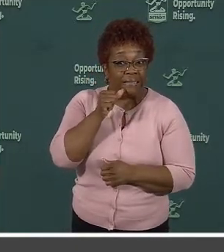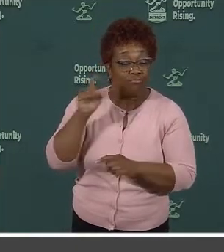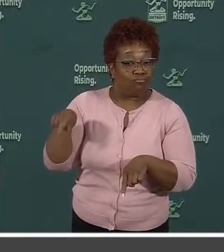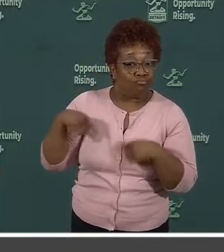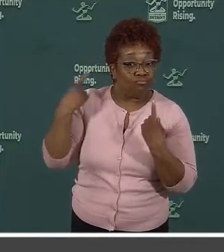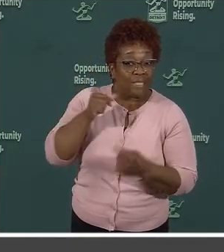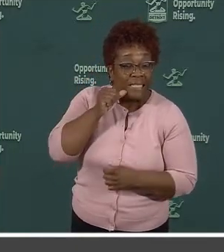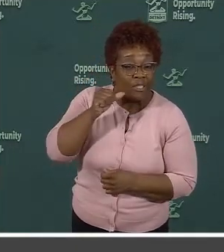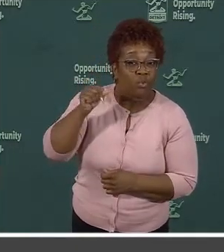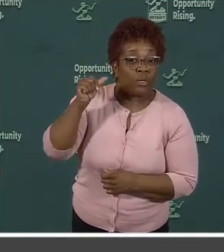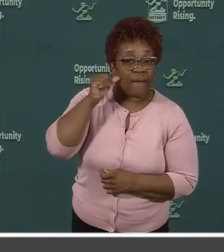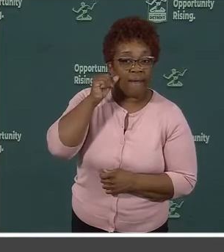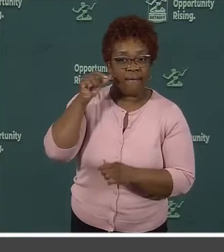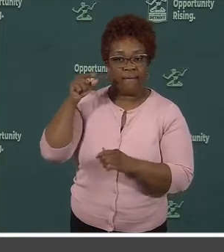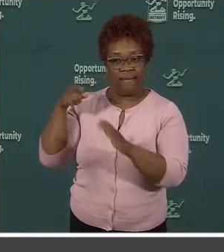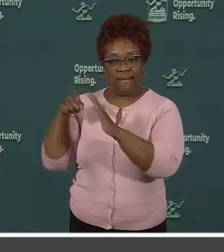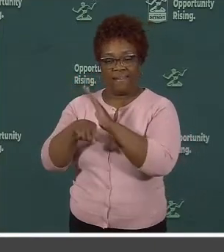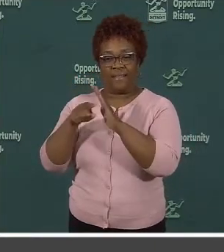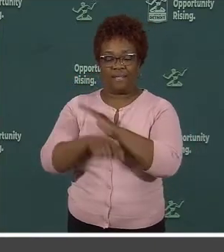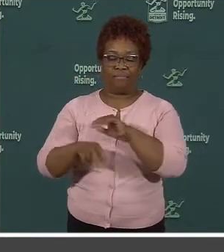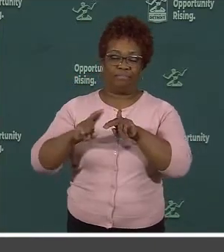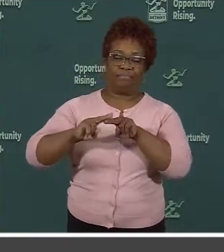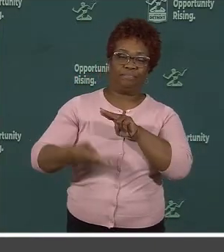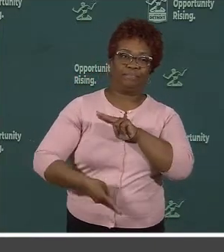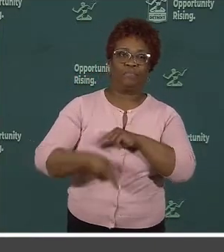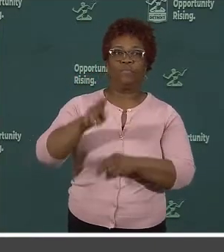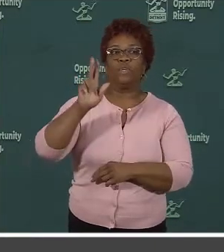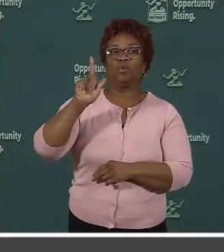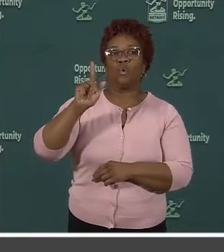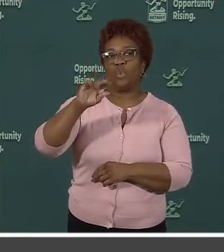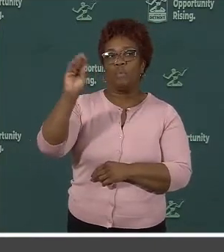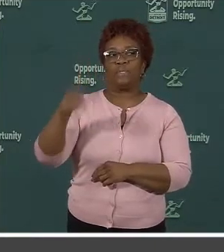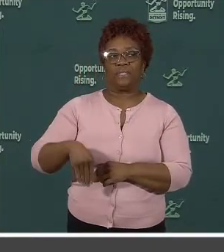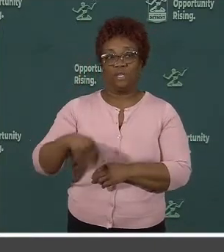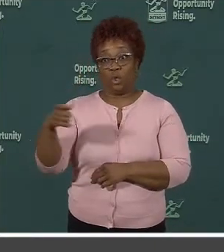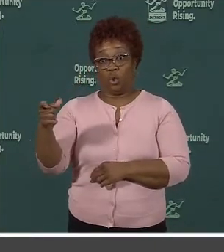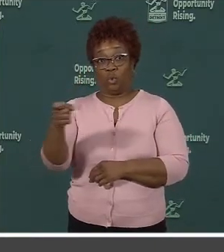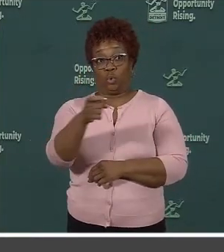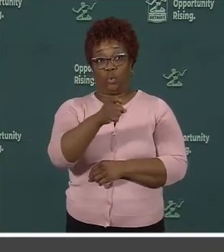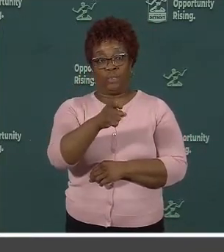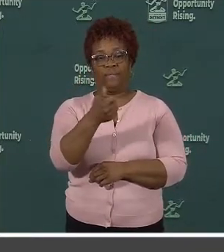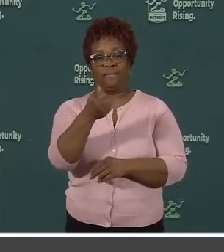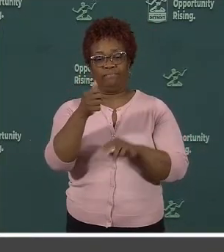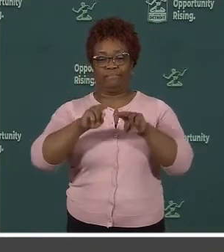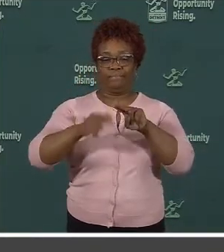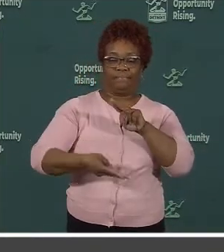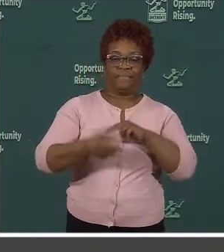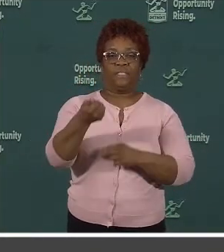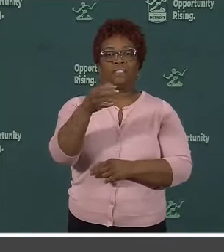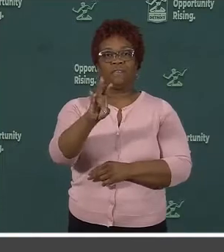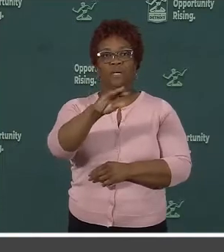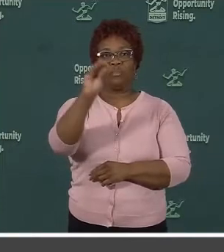TWENTY THREE PERCENT THIS YEAR SHOOTINGS ARE DOWN 17 PERCENT THIS YEAR NOBODY'S CLAIMING SUCCESS UNTIL WE GET INTO THE